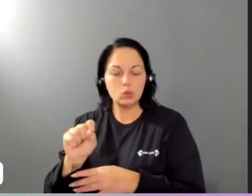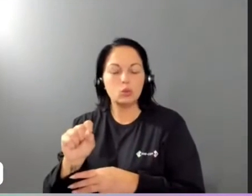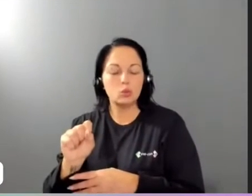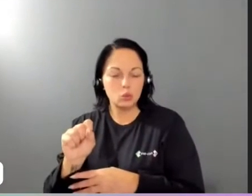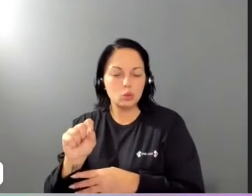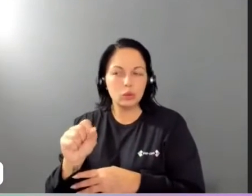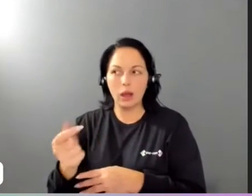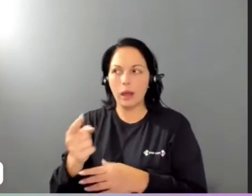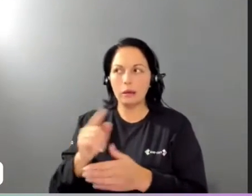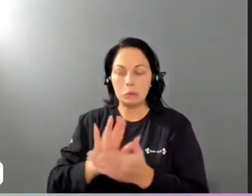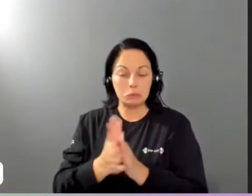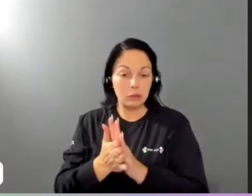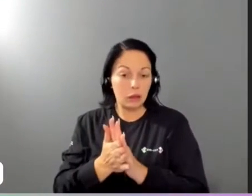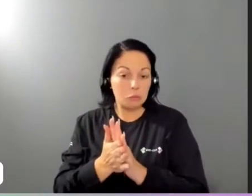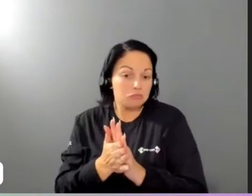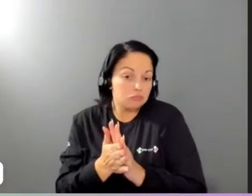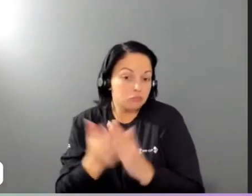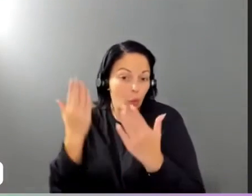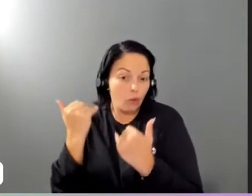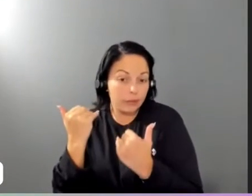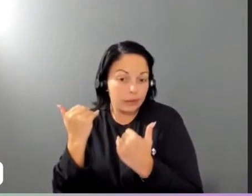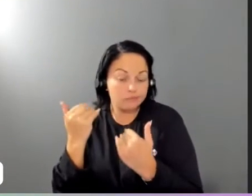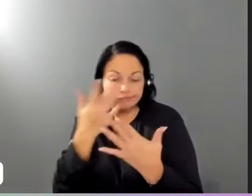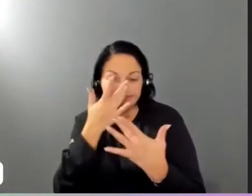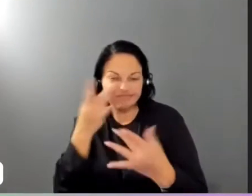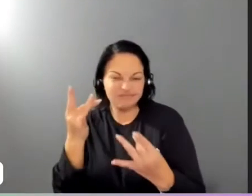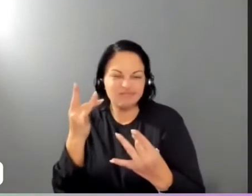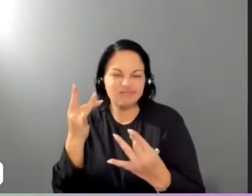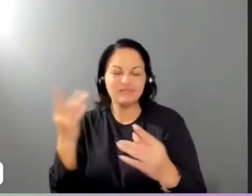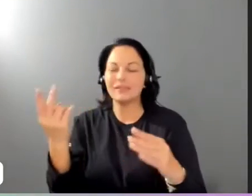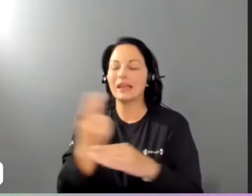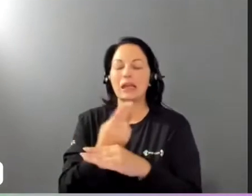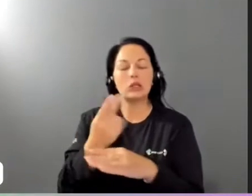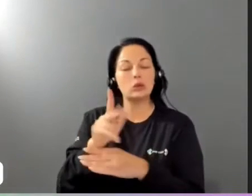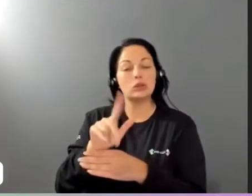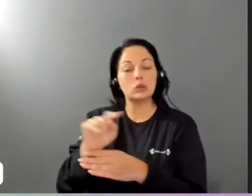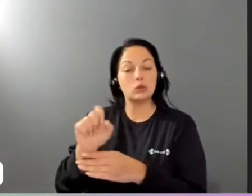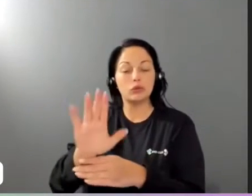become as excited and see the real power of these maturity